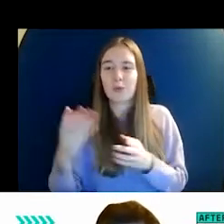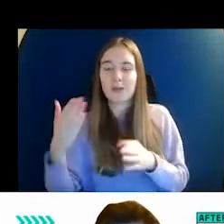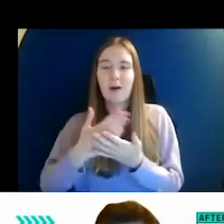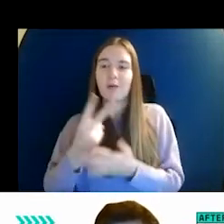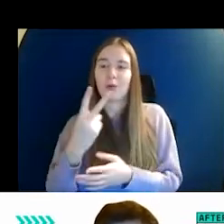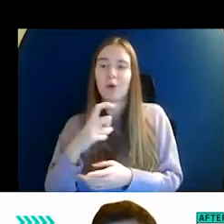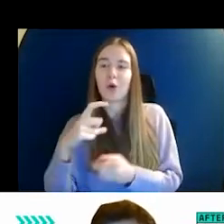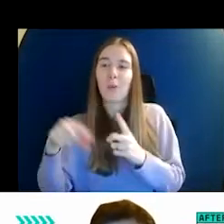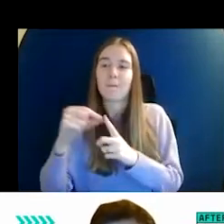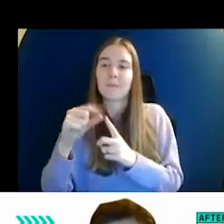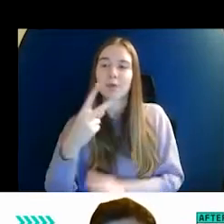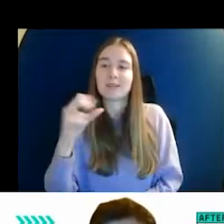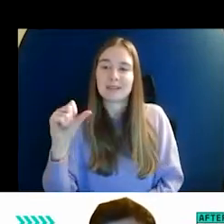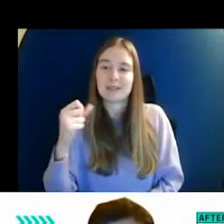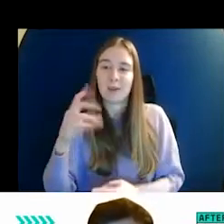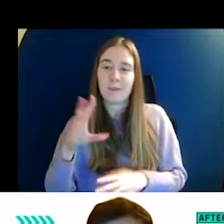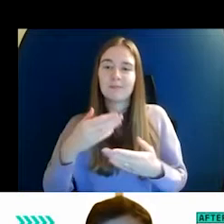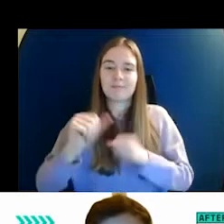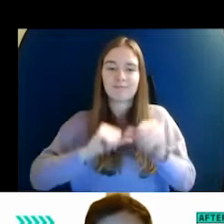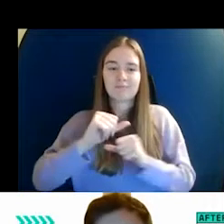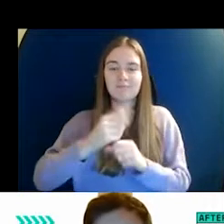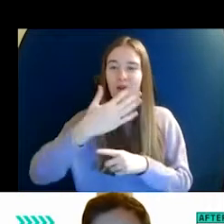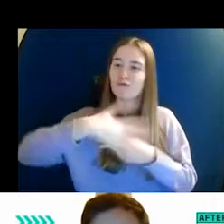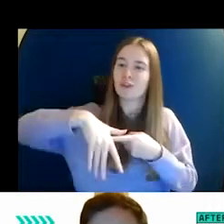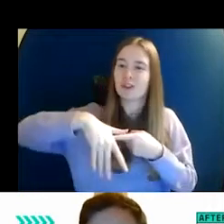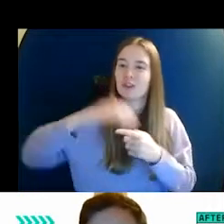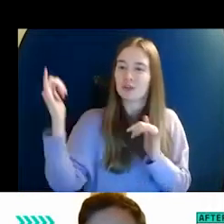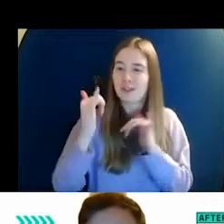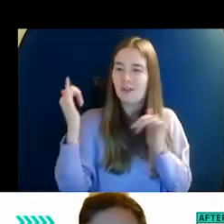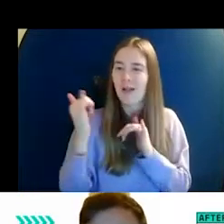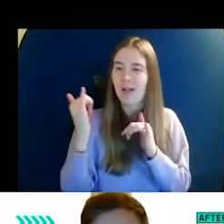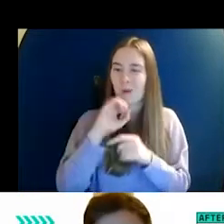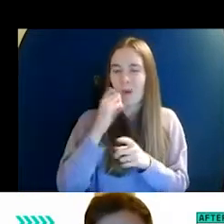we have been running a fringe festival that we'll come on to in a little while.